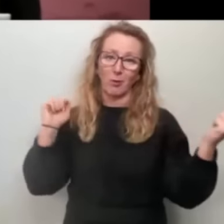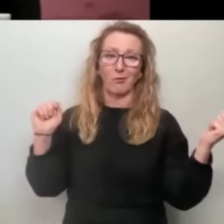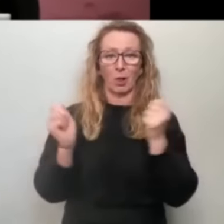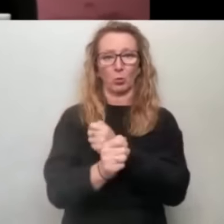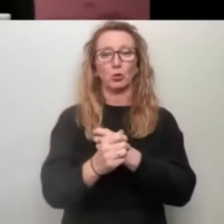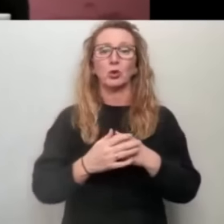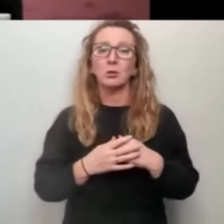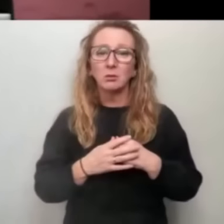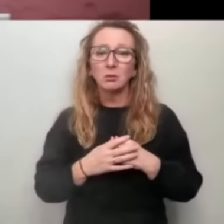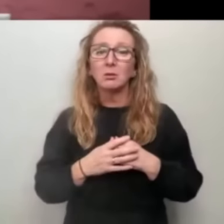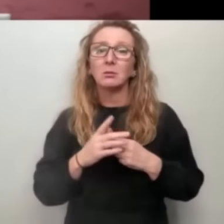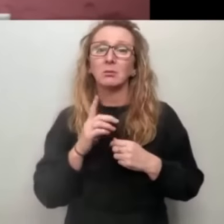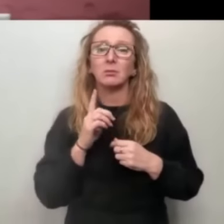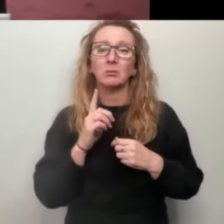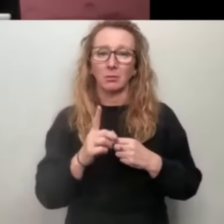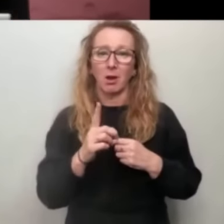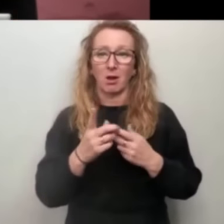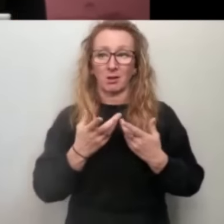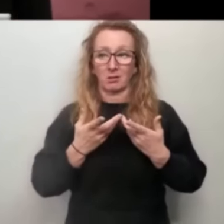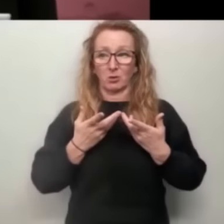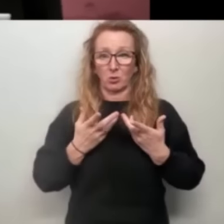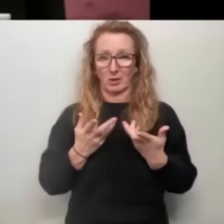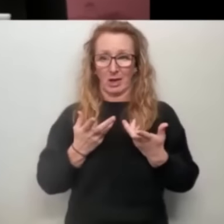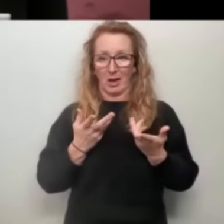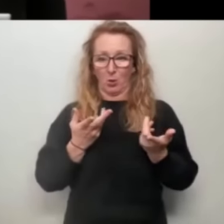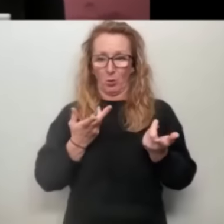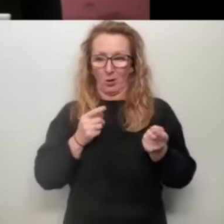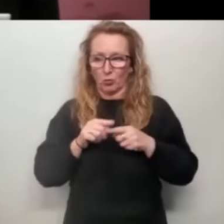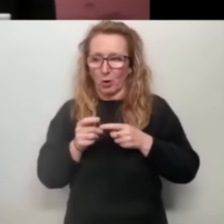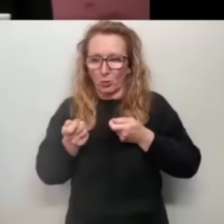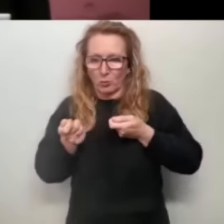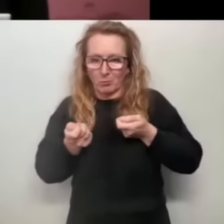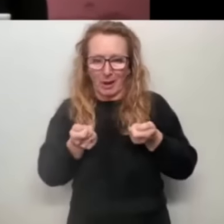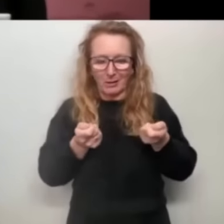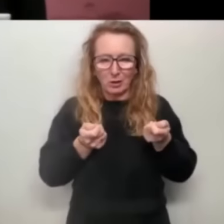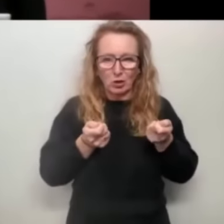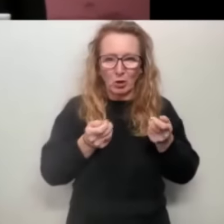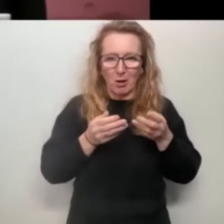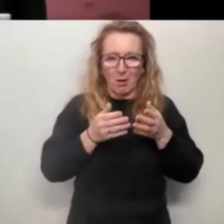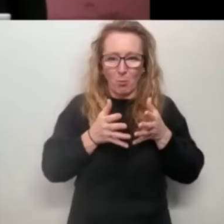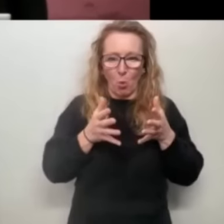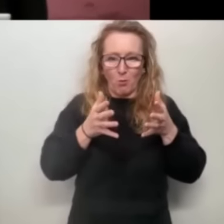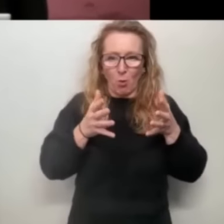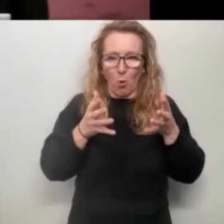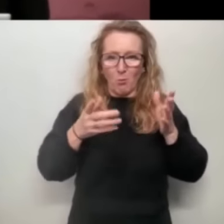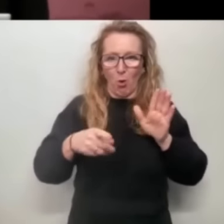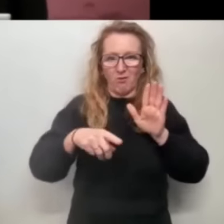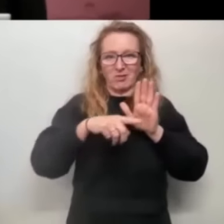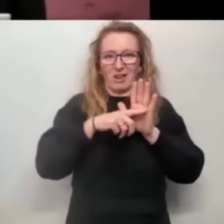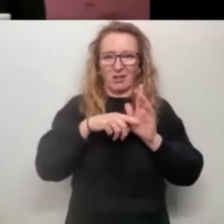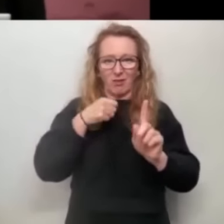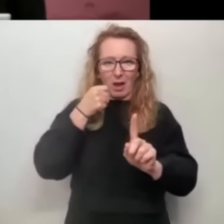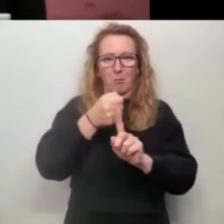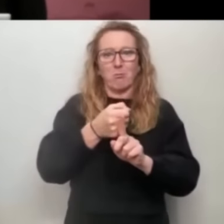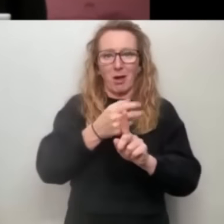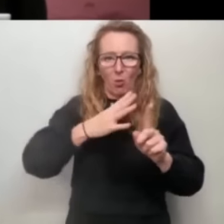but we find ourselves having to manage an increasing number of negative impacts on the environment, climate,